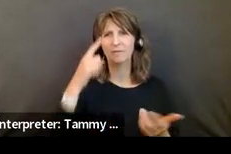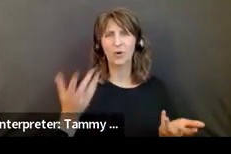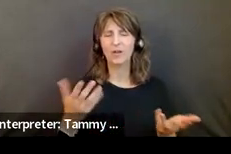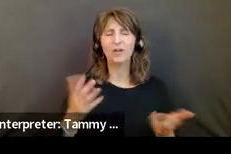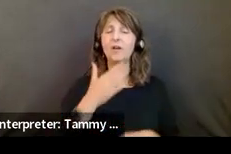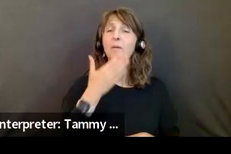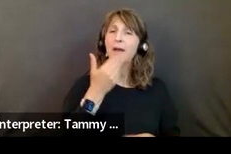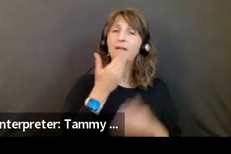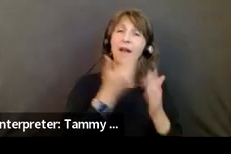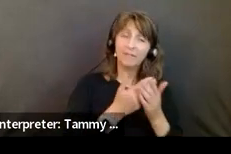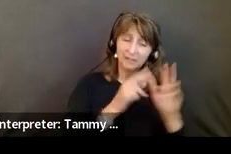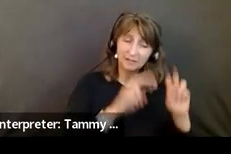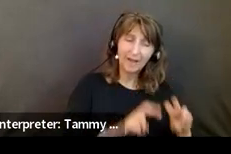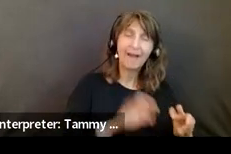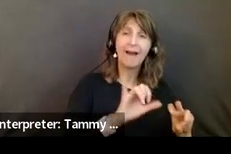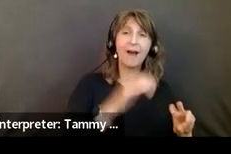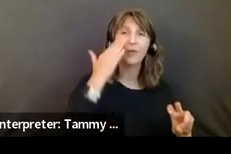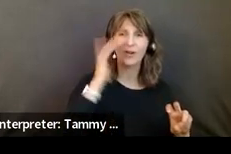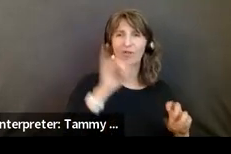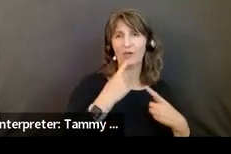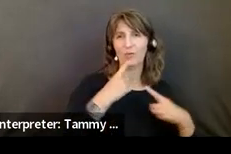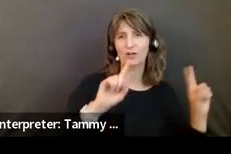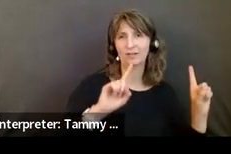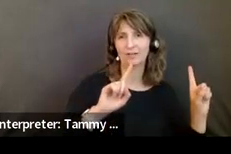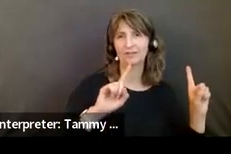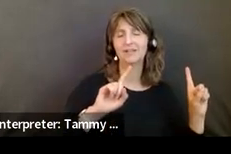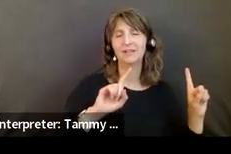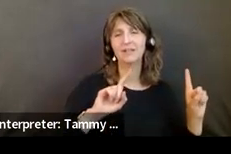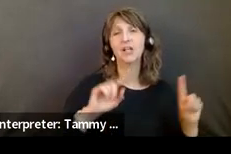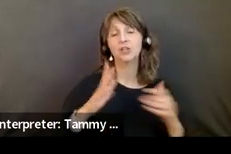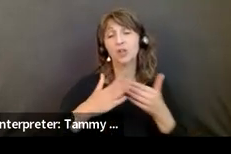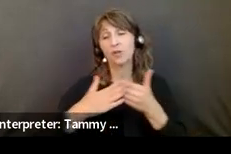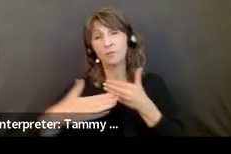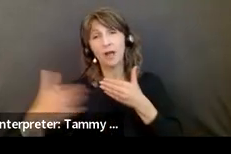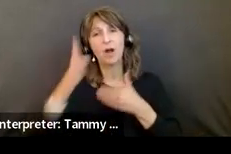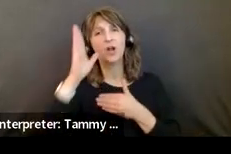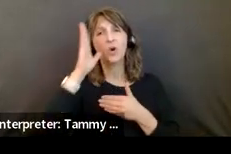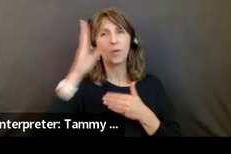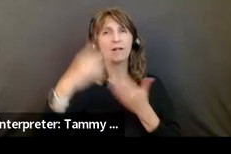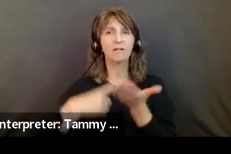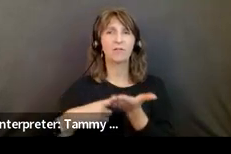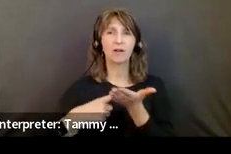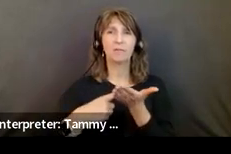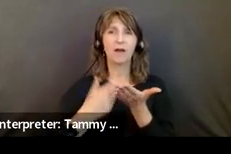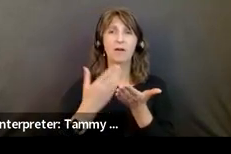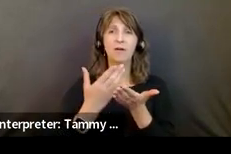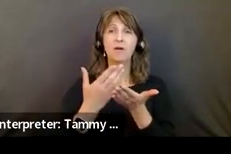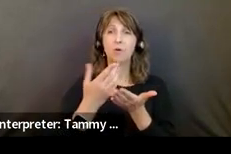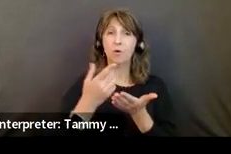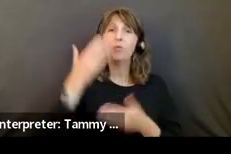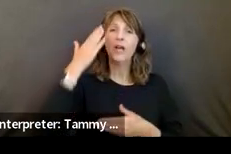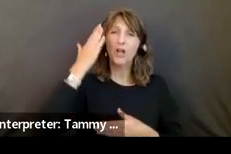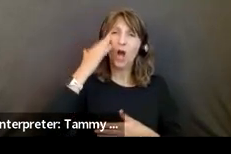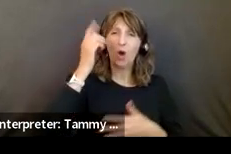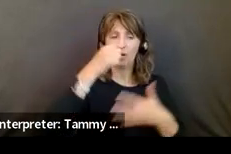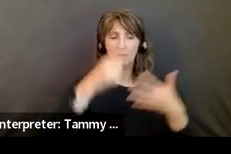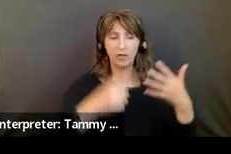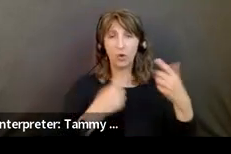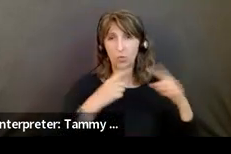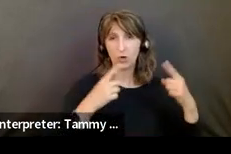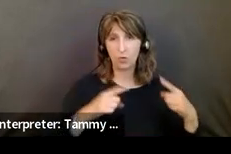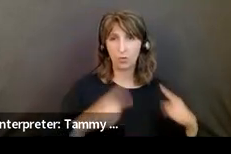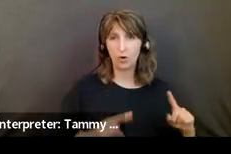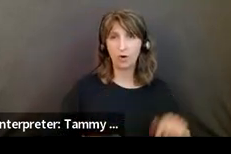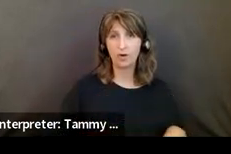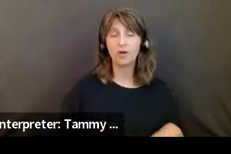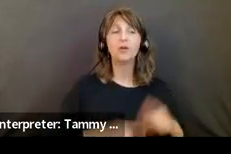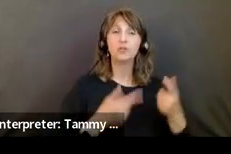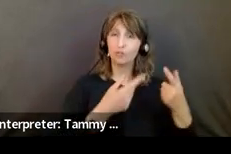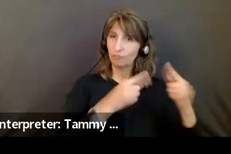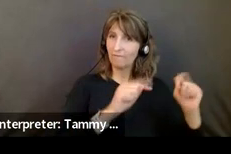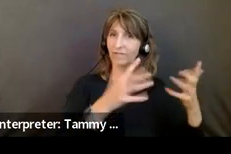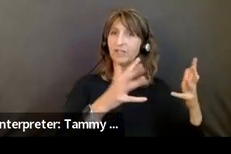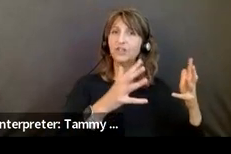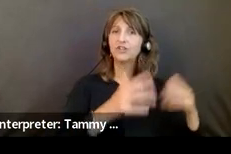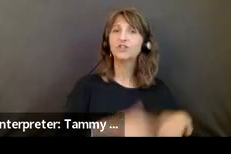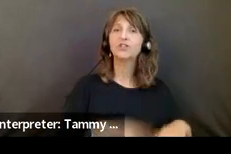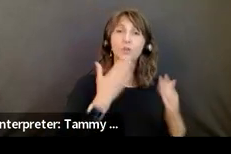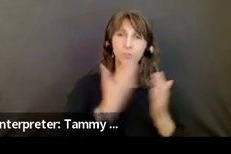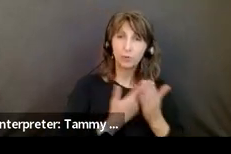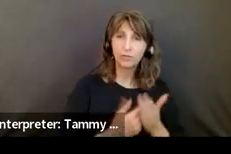And so moving forward, the rest of this presentation will talk about the different things that we do know that works and that we do know have been tried and they are true in helping.